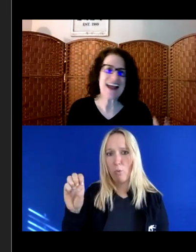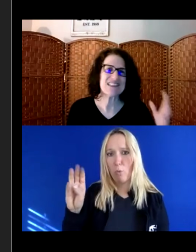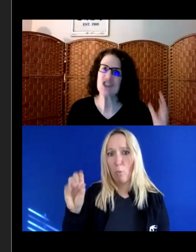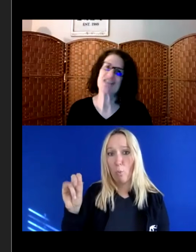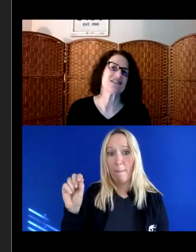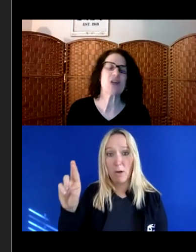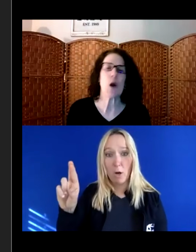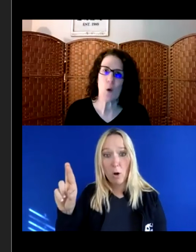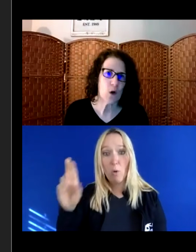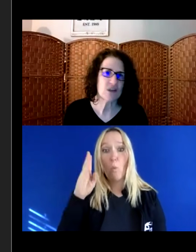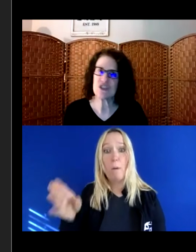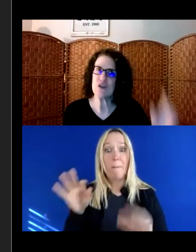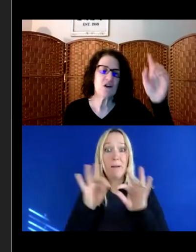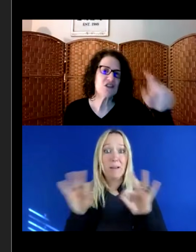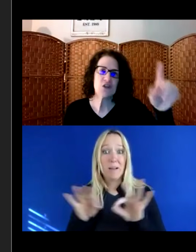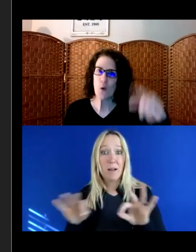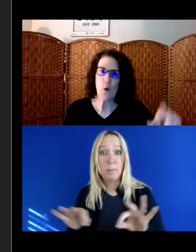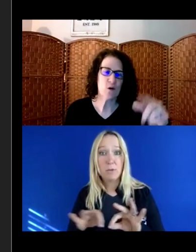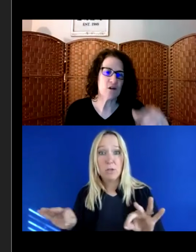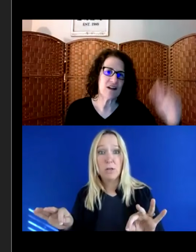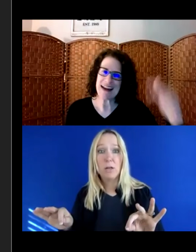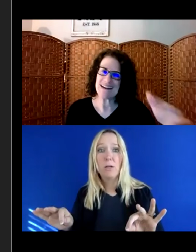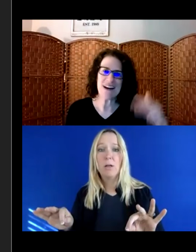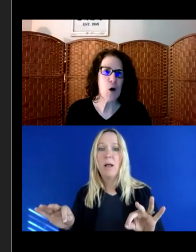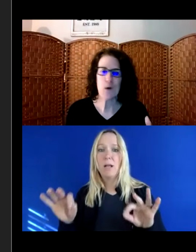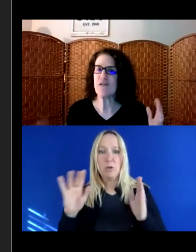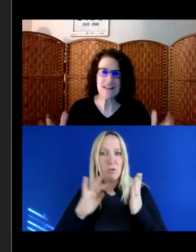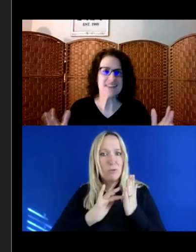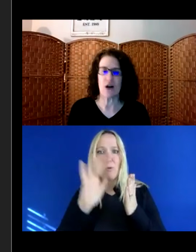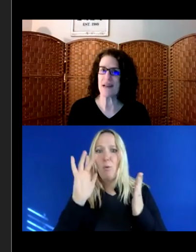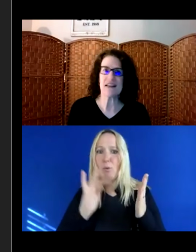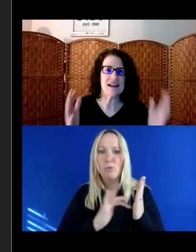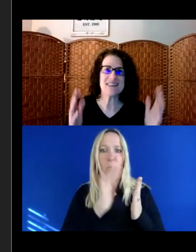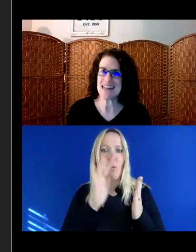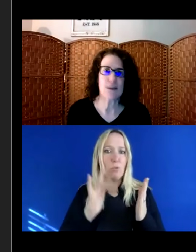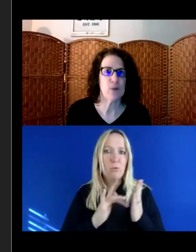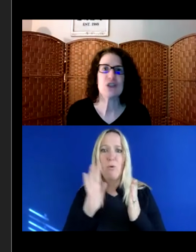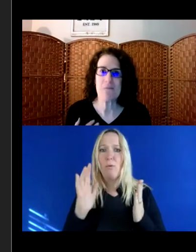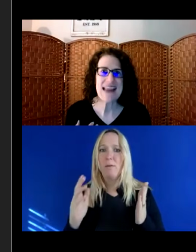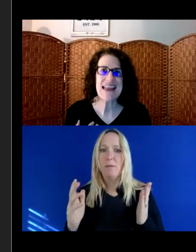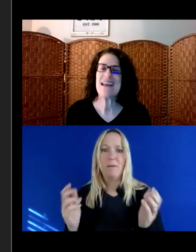and it's just so cool to scroll and know everything's going to be accessible to me.